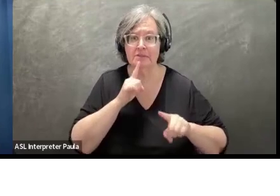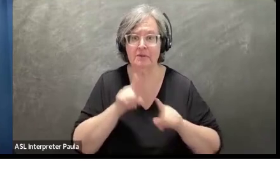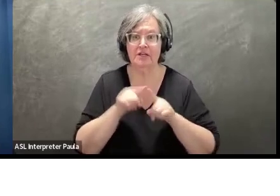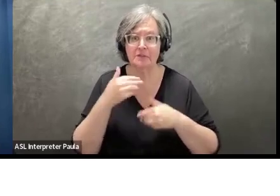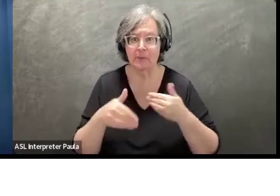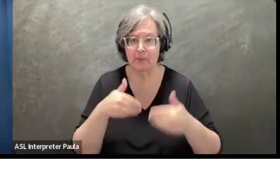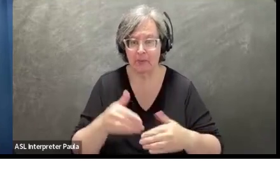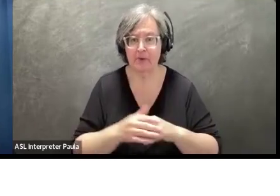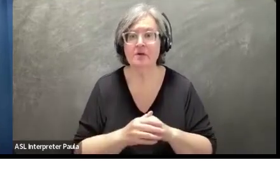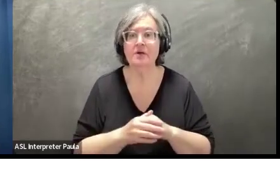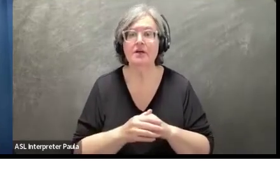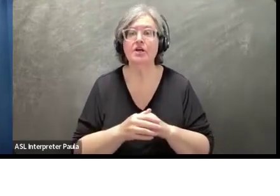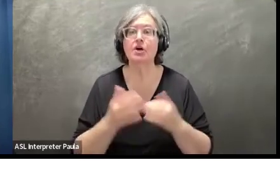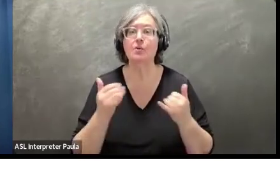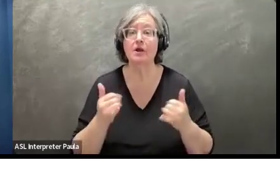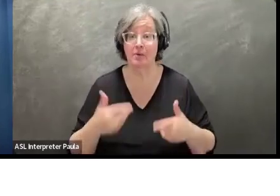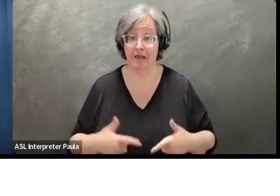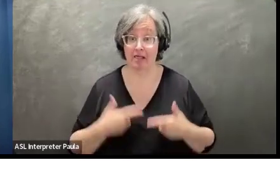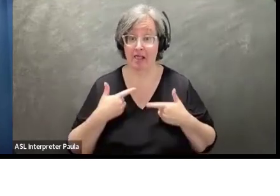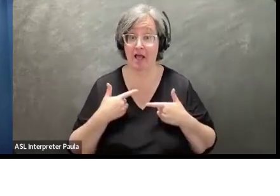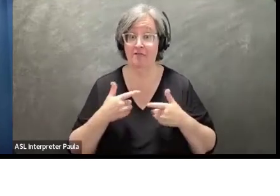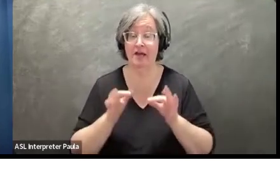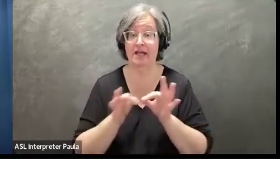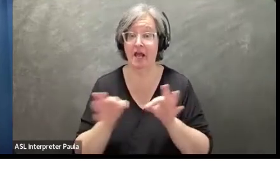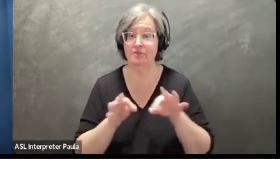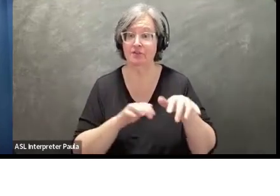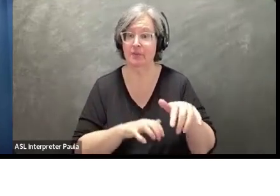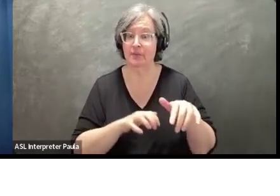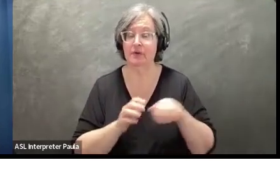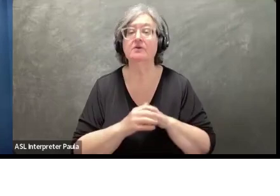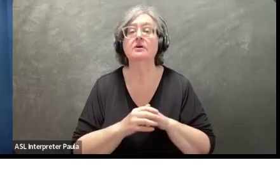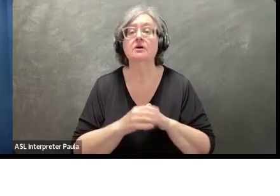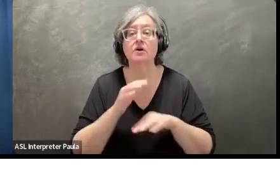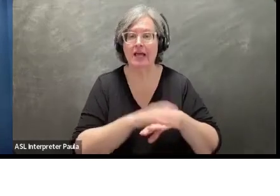webinar is live captioned in English and live interpreted in